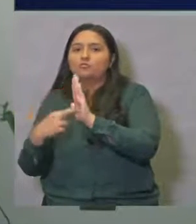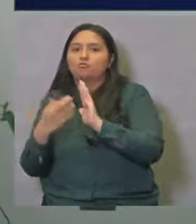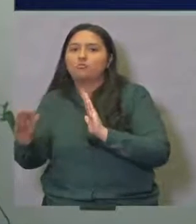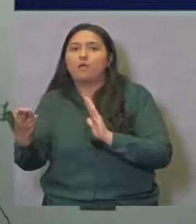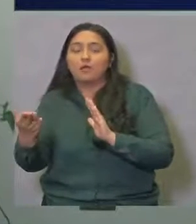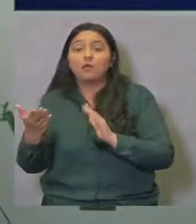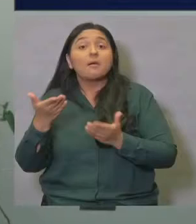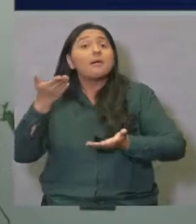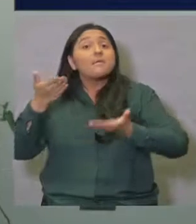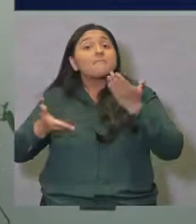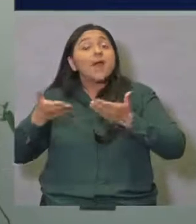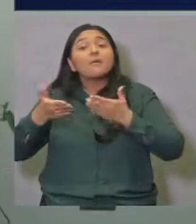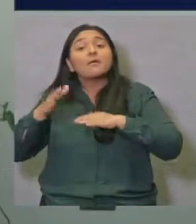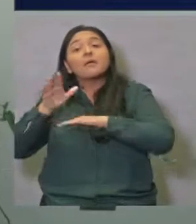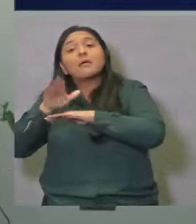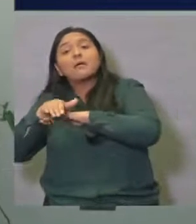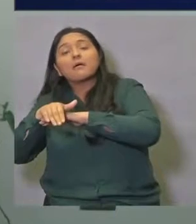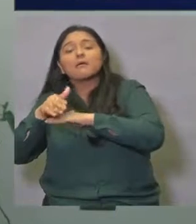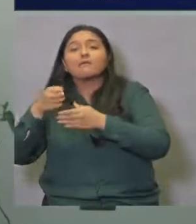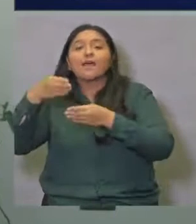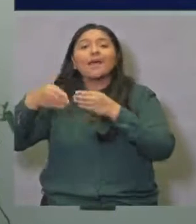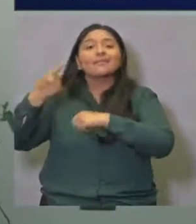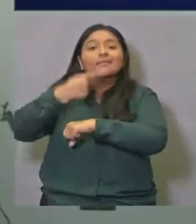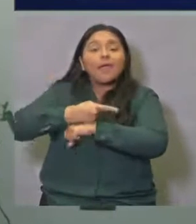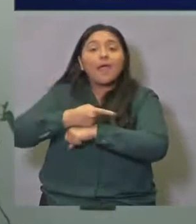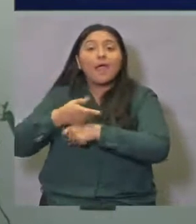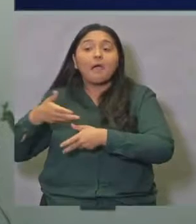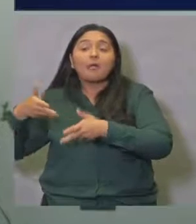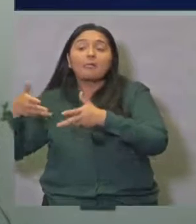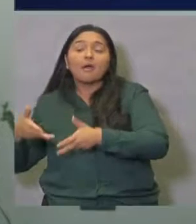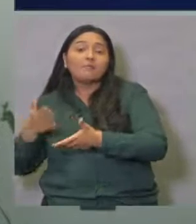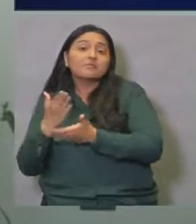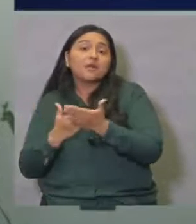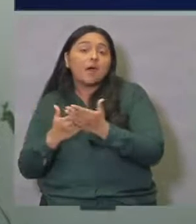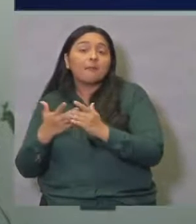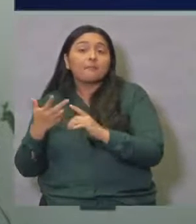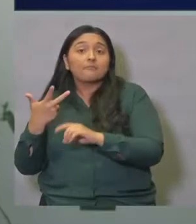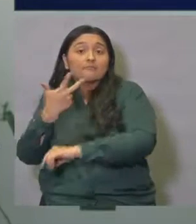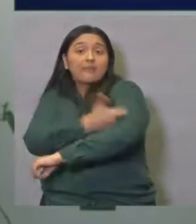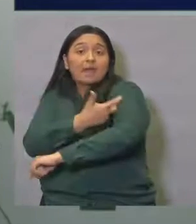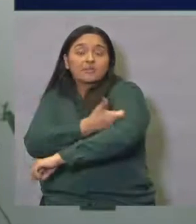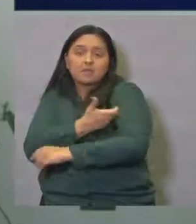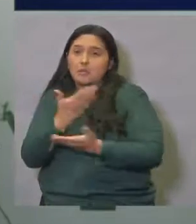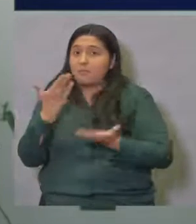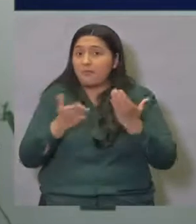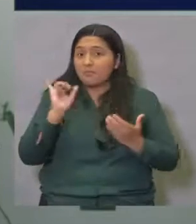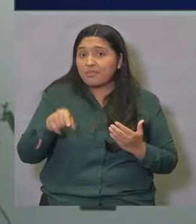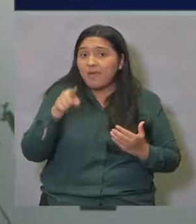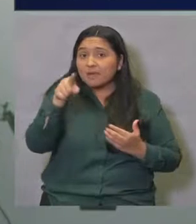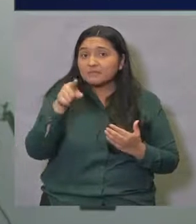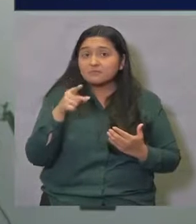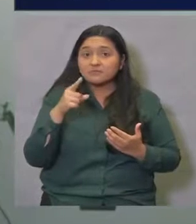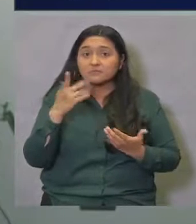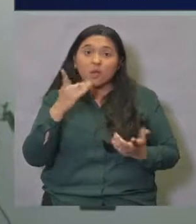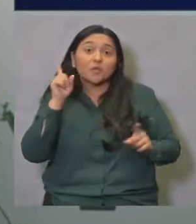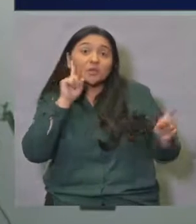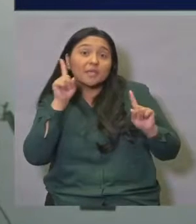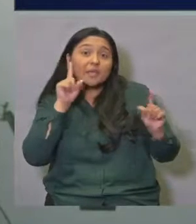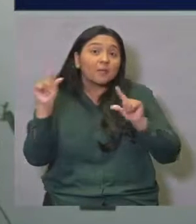ACTUALLY ALLOWED TO COME AND REGISTER ON SITE, THEY MAY AT THE END OF THE DAY HAVE CAPACITY